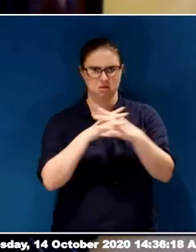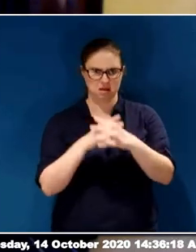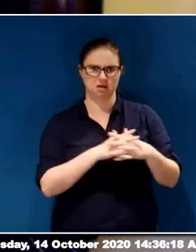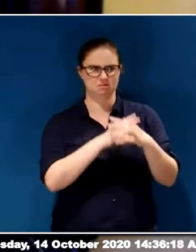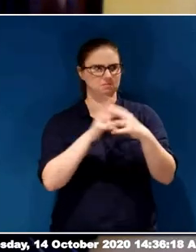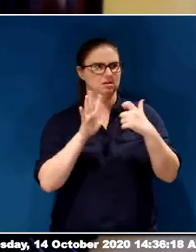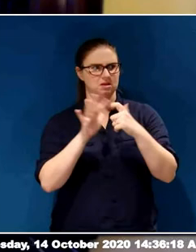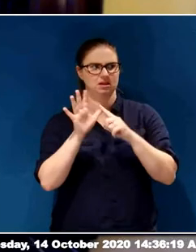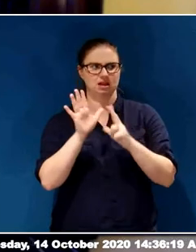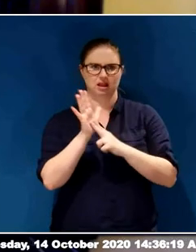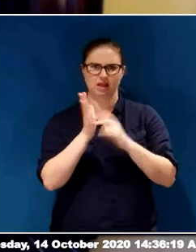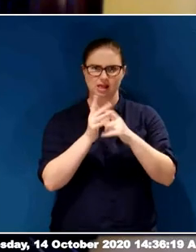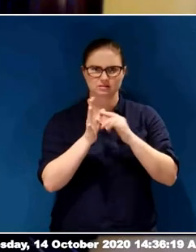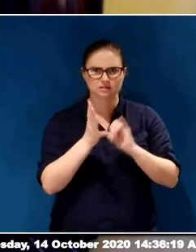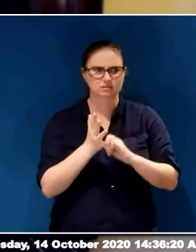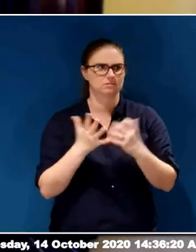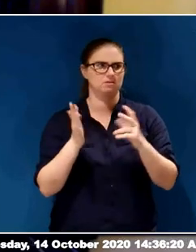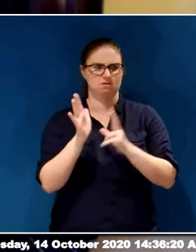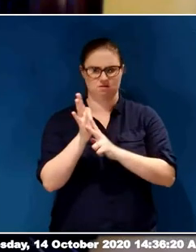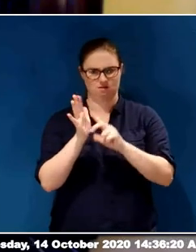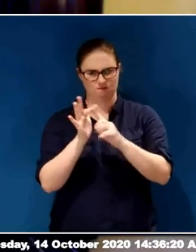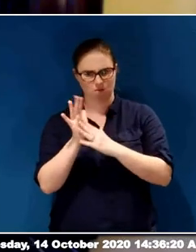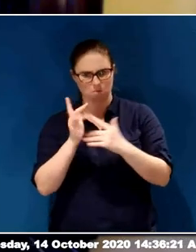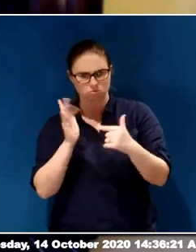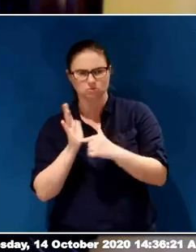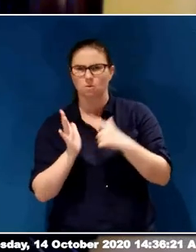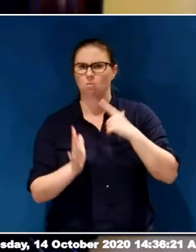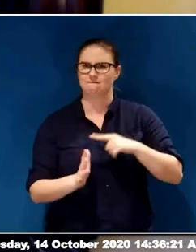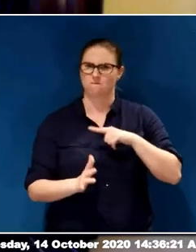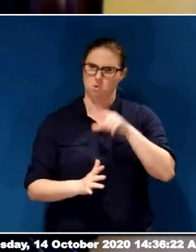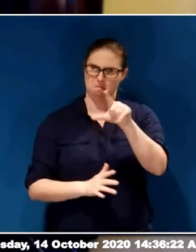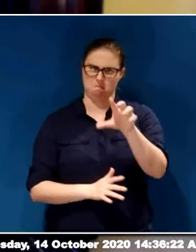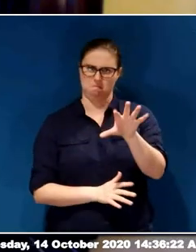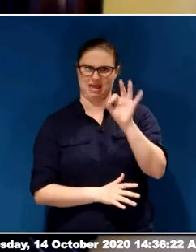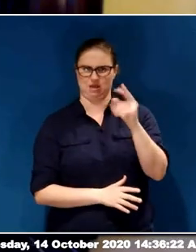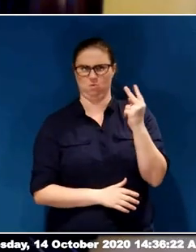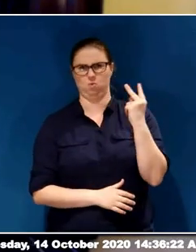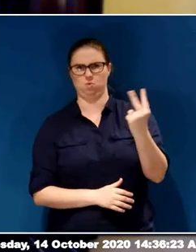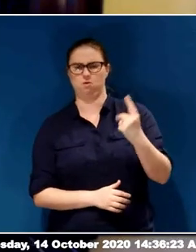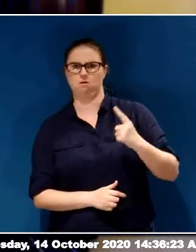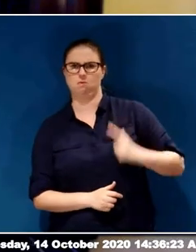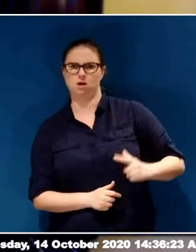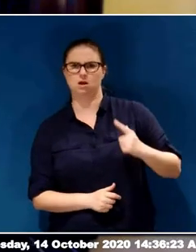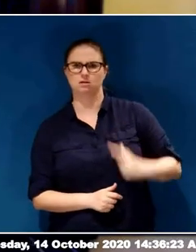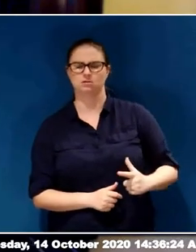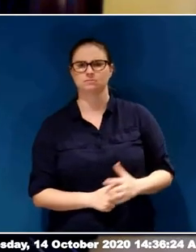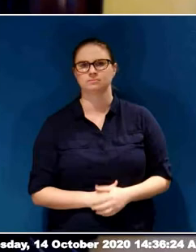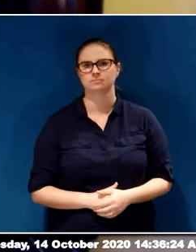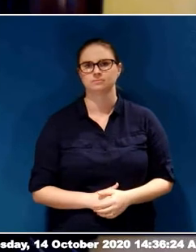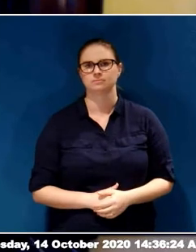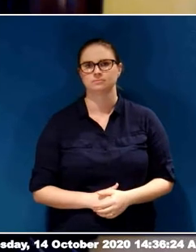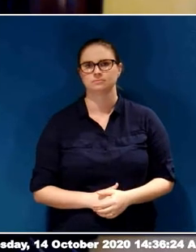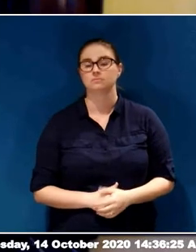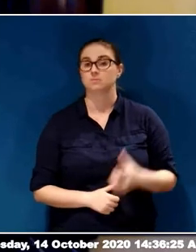DR de BRUIN: We chose them for the low level of segregation. We wanted to see how it was being done at a system level.